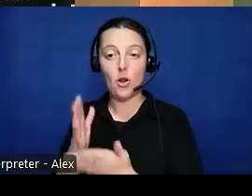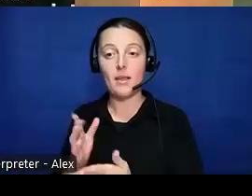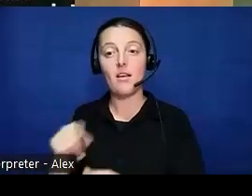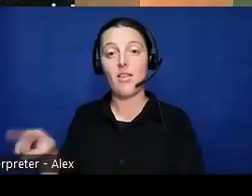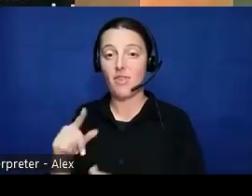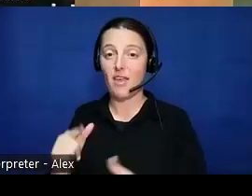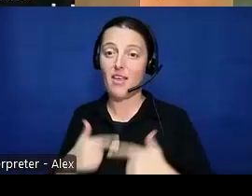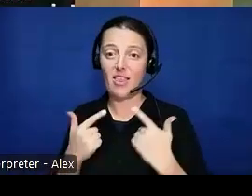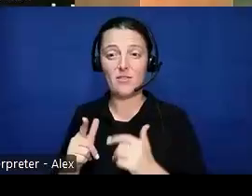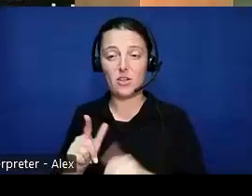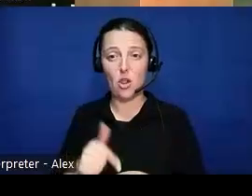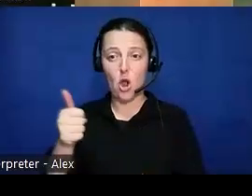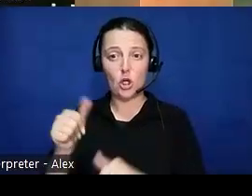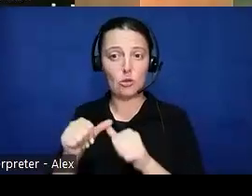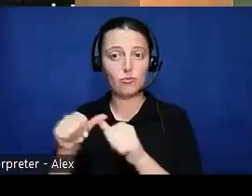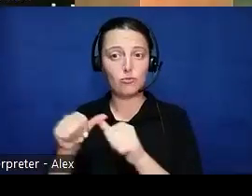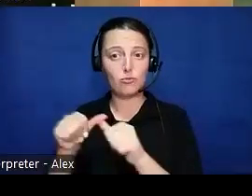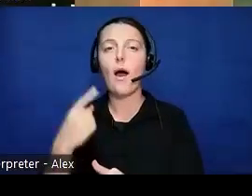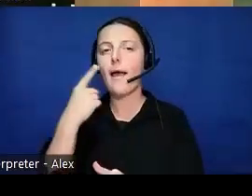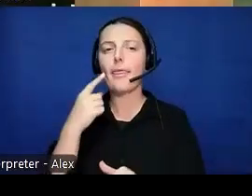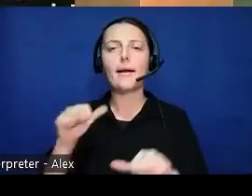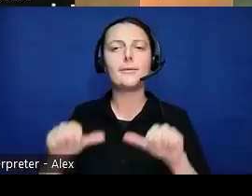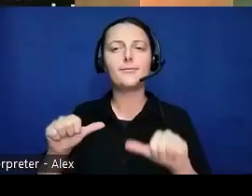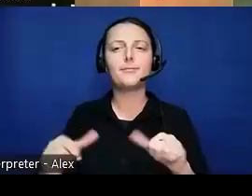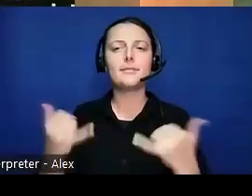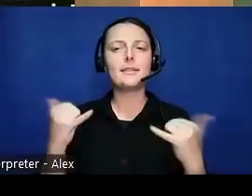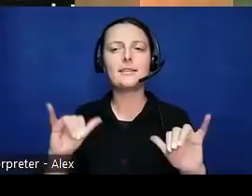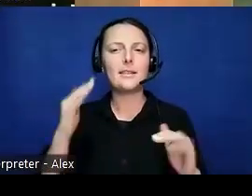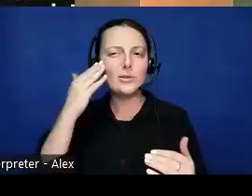think jury's still out. I think there's a lot that happens psychologically and we'll talk about this